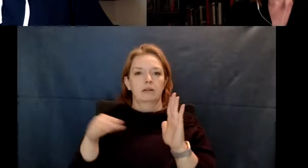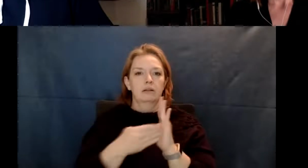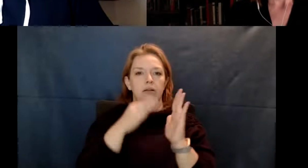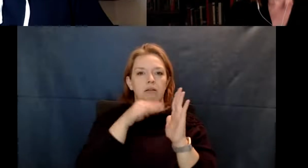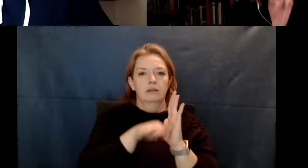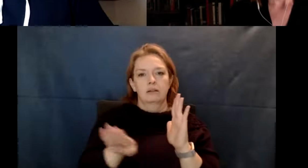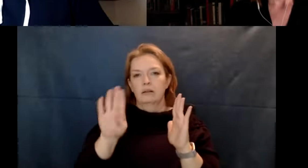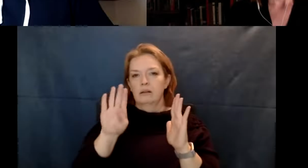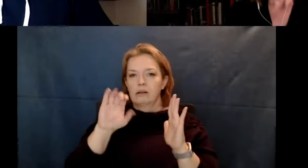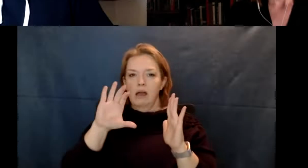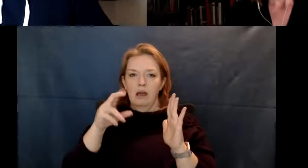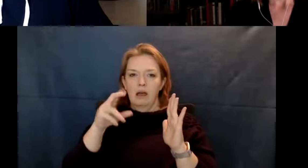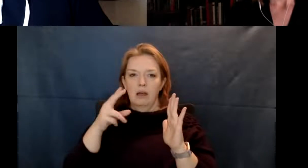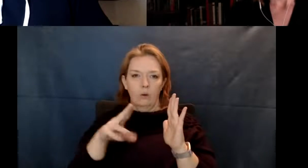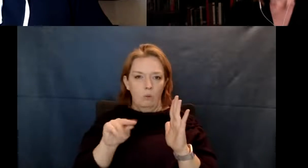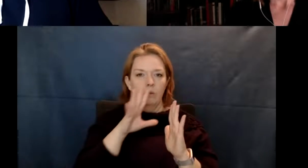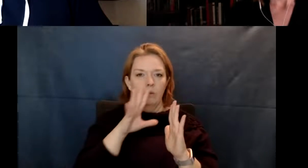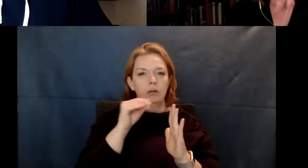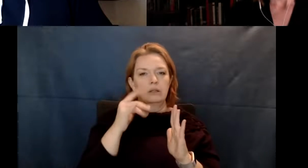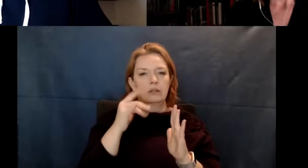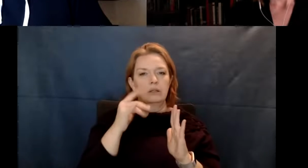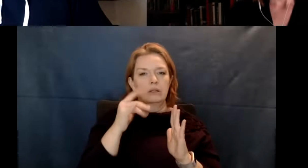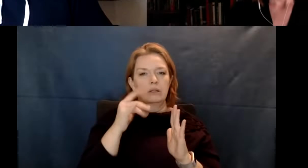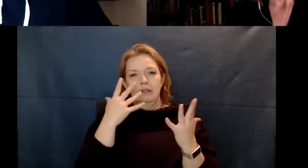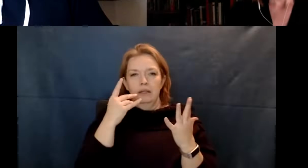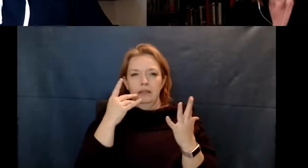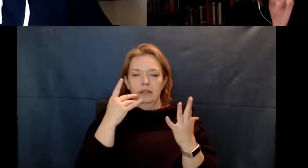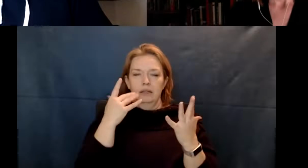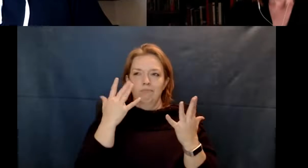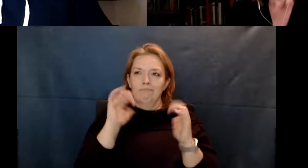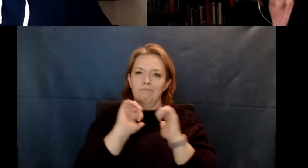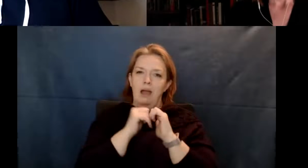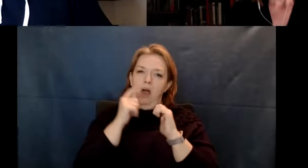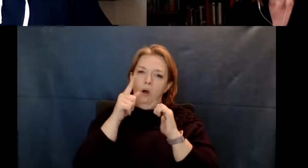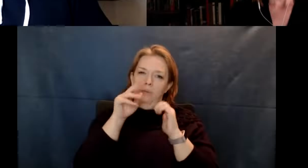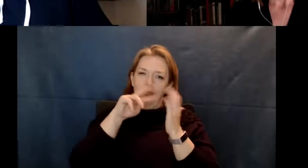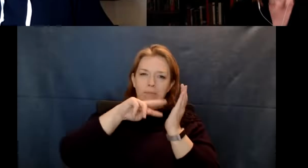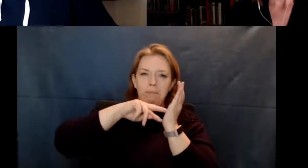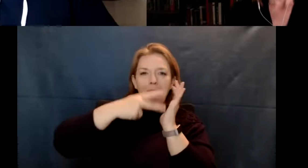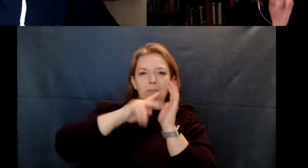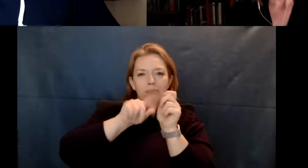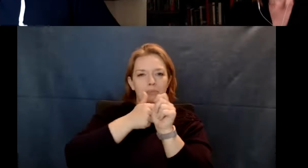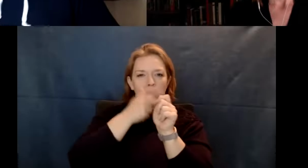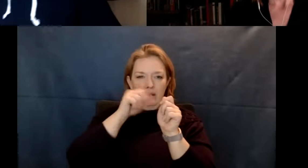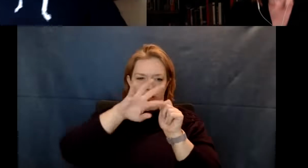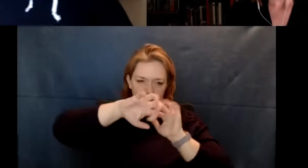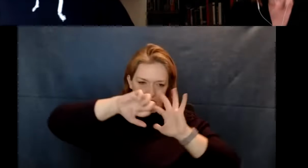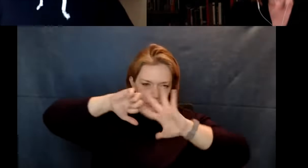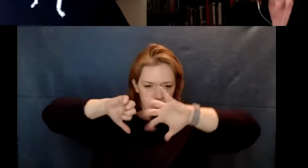also sort of see what meaning can be found you know when these sentences are rearranged,